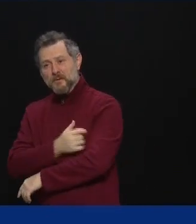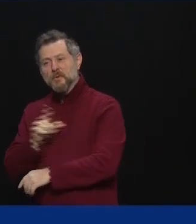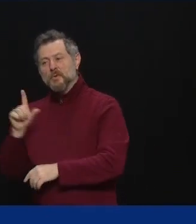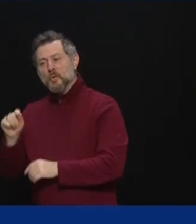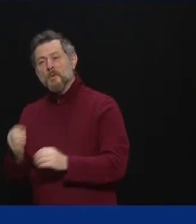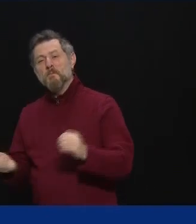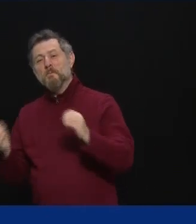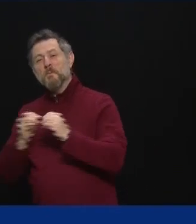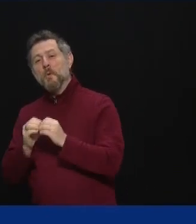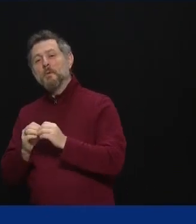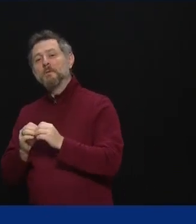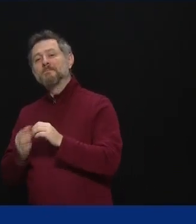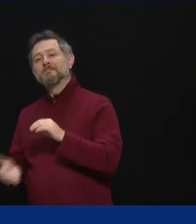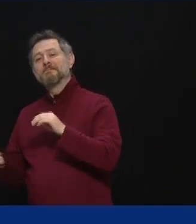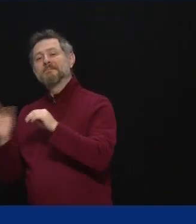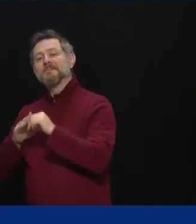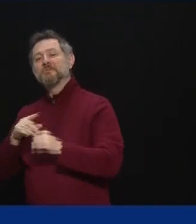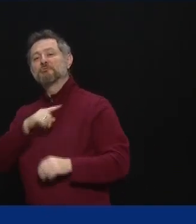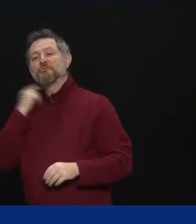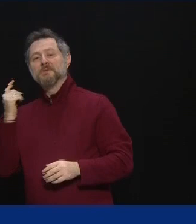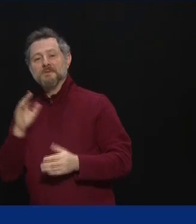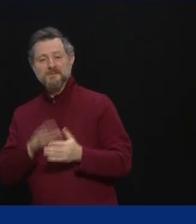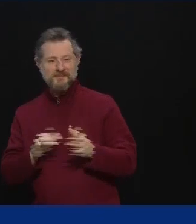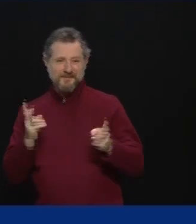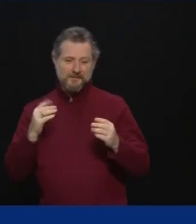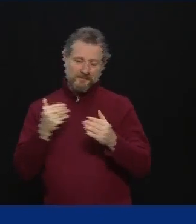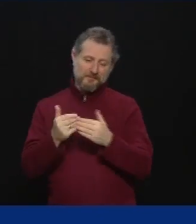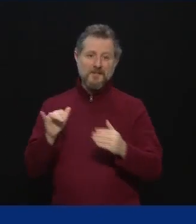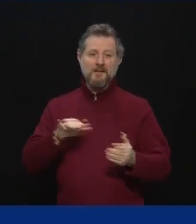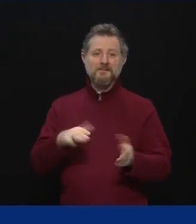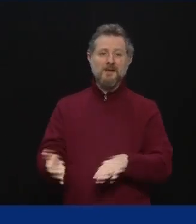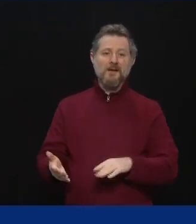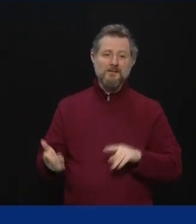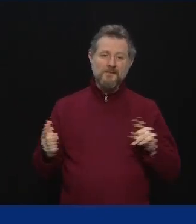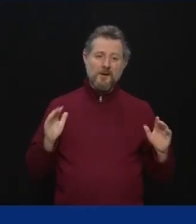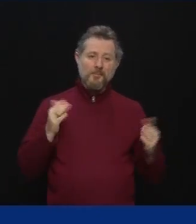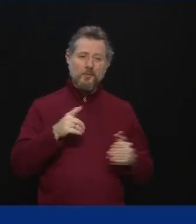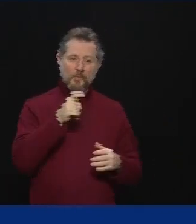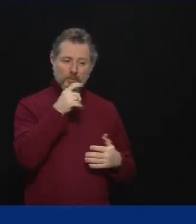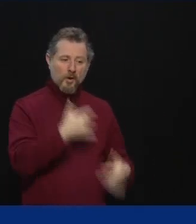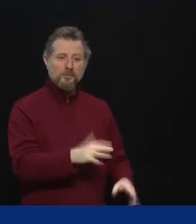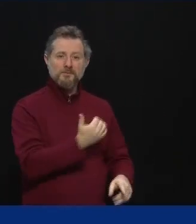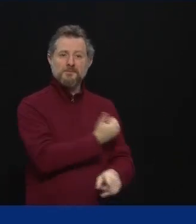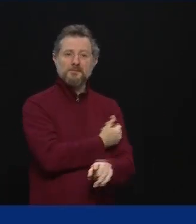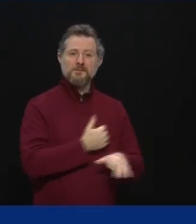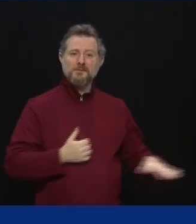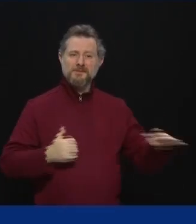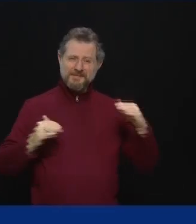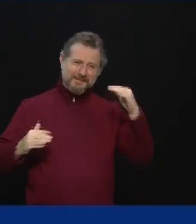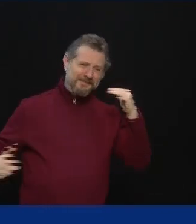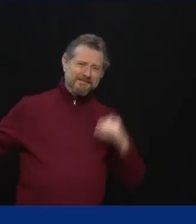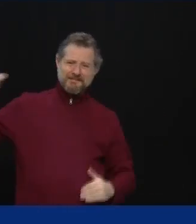THAT IS STAGGERING. LET ME JUST REPEAT THAT. THE UNVACCINATED ARE 20 TIMES MORE LIKELY TO DIE FROM THIS